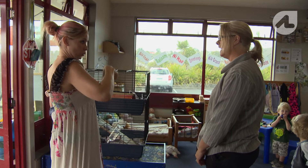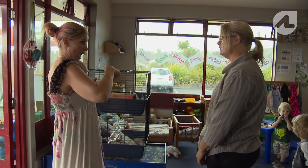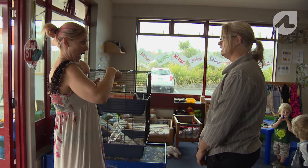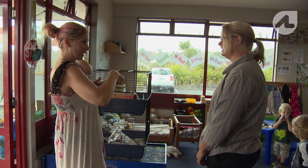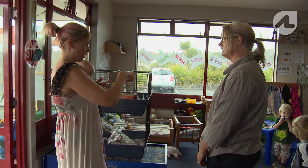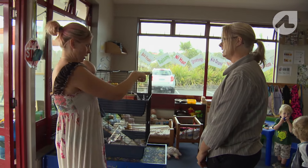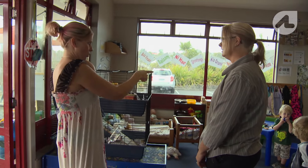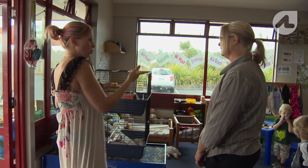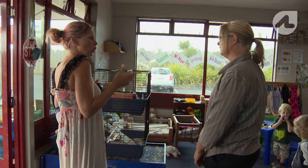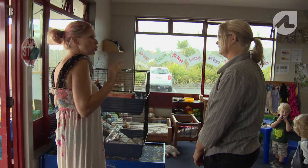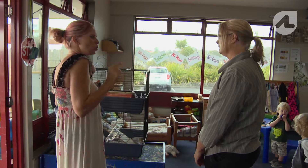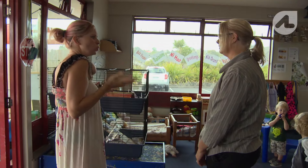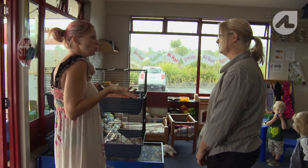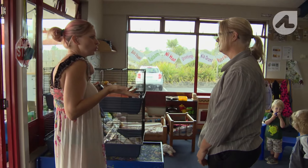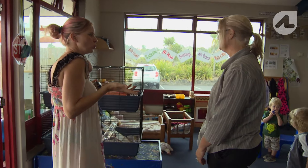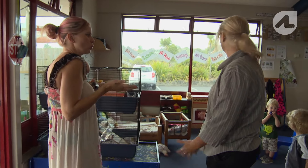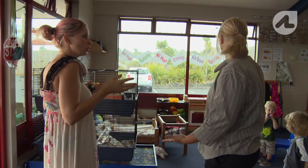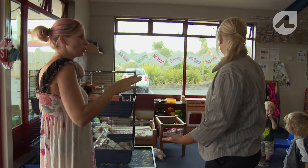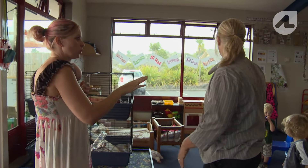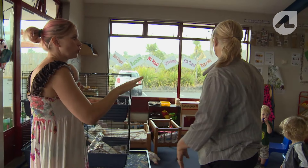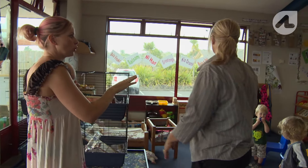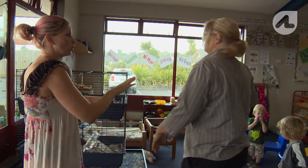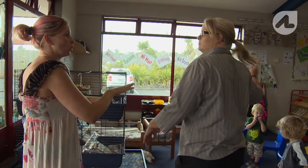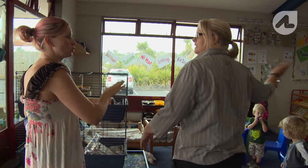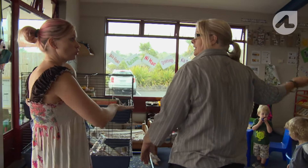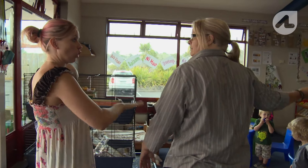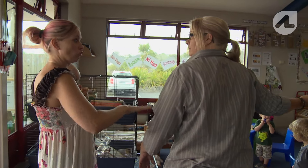Today, what will the children be doing? (Teacher) We'd normally take him...